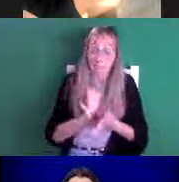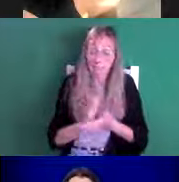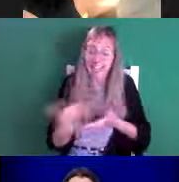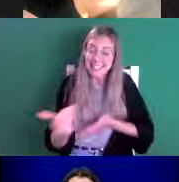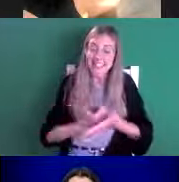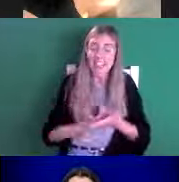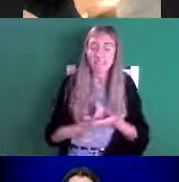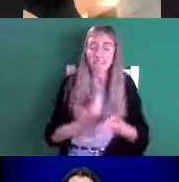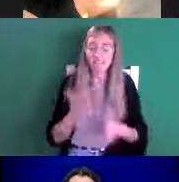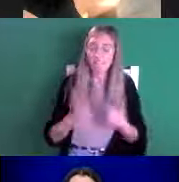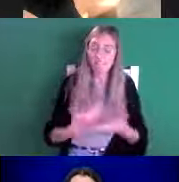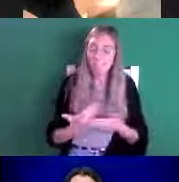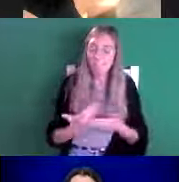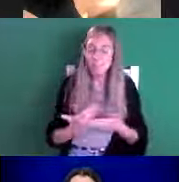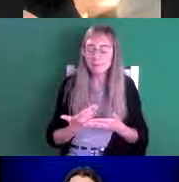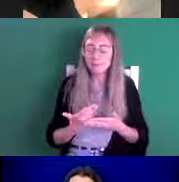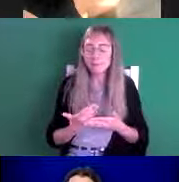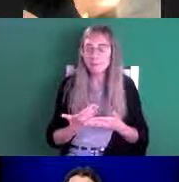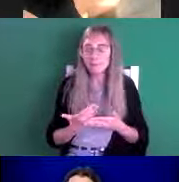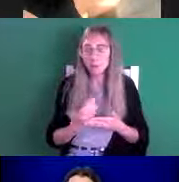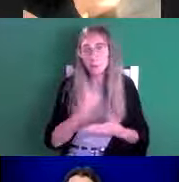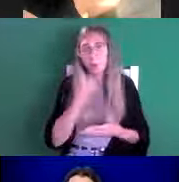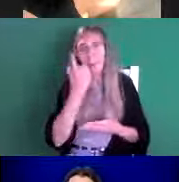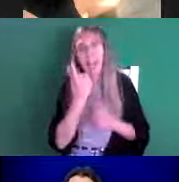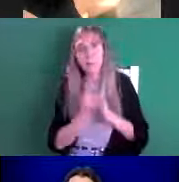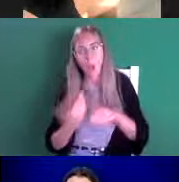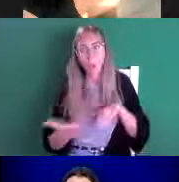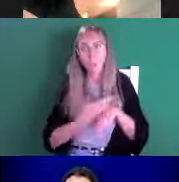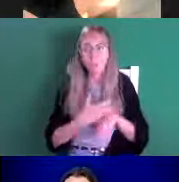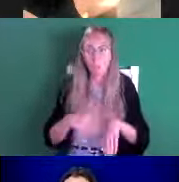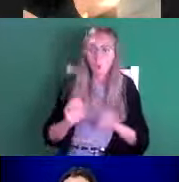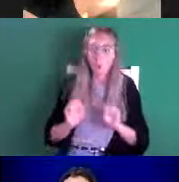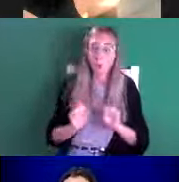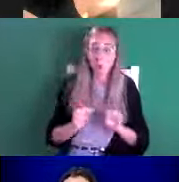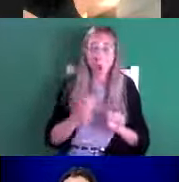know that you've looked to that and you consider it that the risk is low and it will be safe